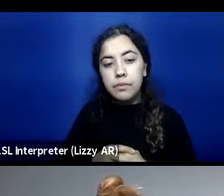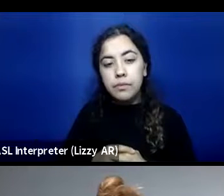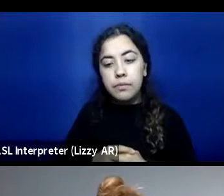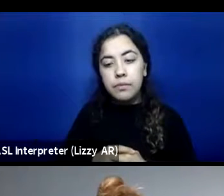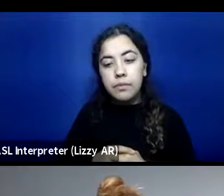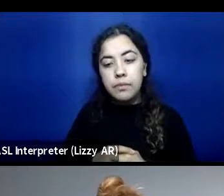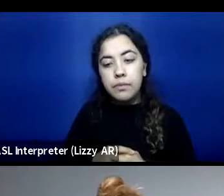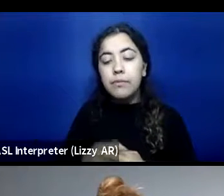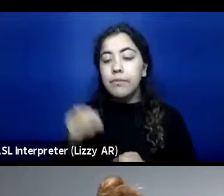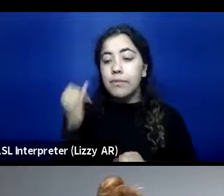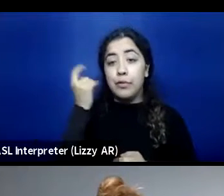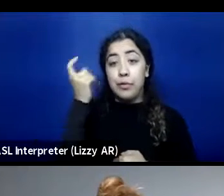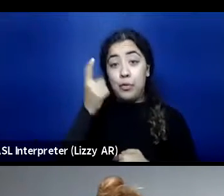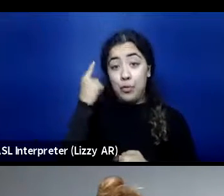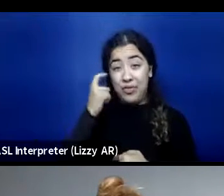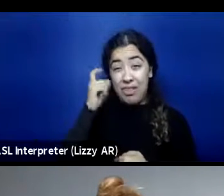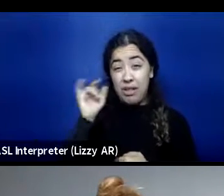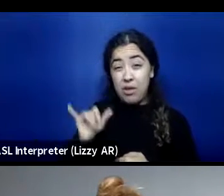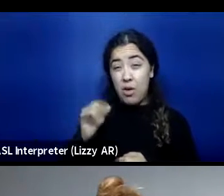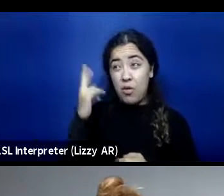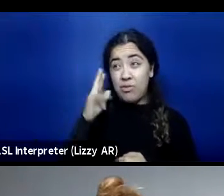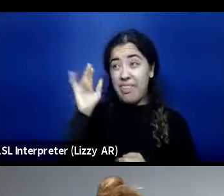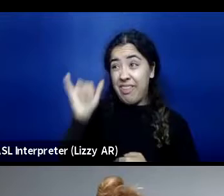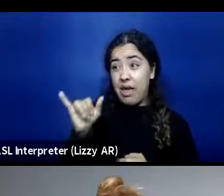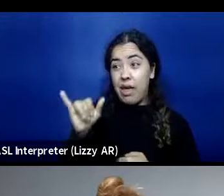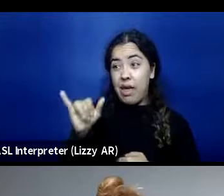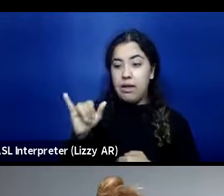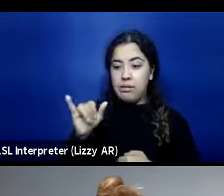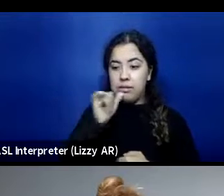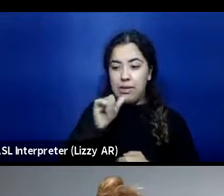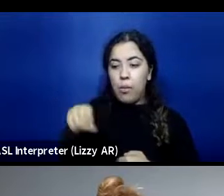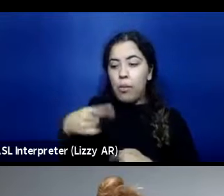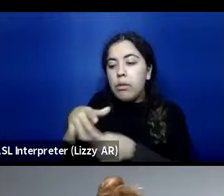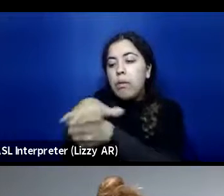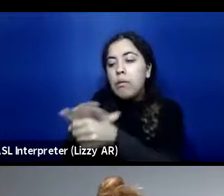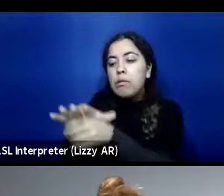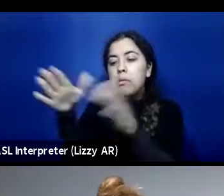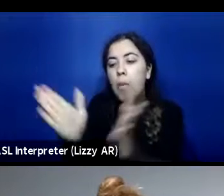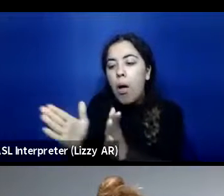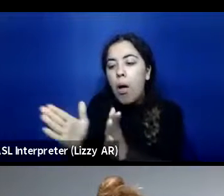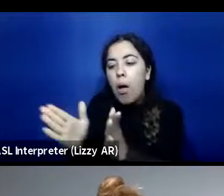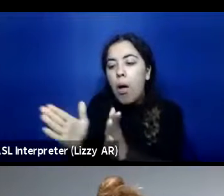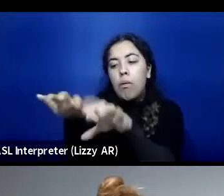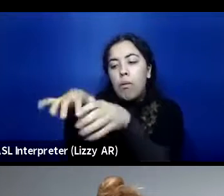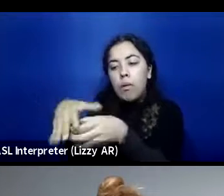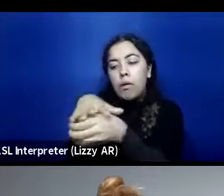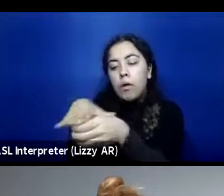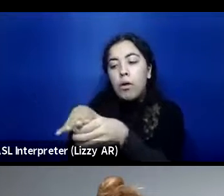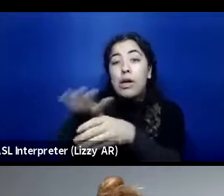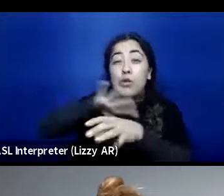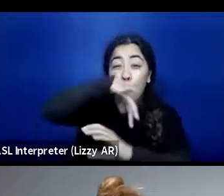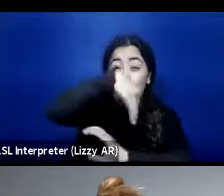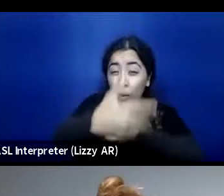some 7 billion people, if they had access to it. And you and I both know that our numbers are not anywhere close to 7 billion right now,